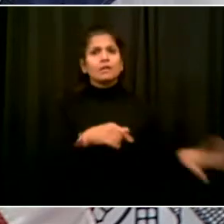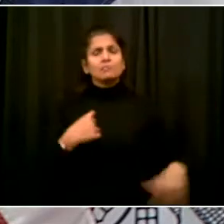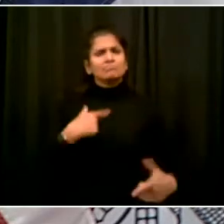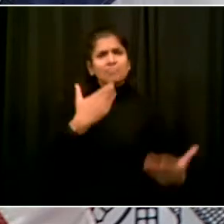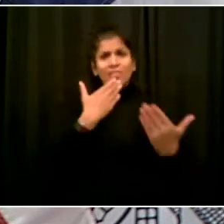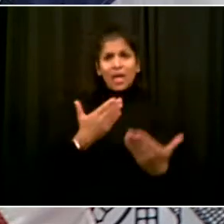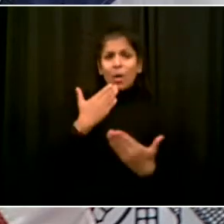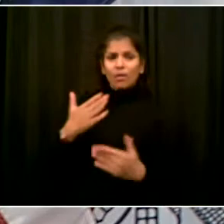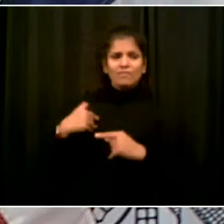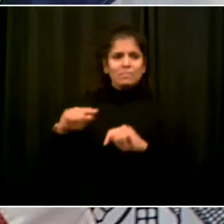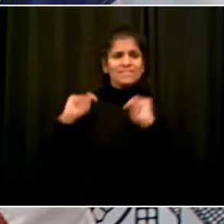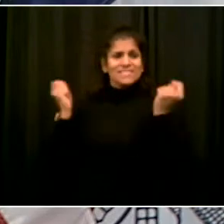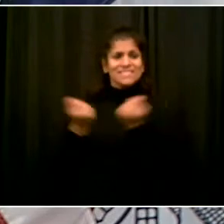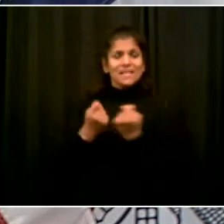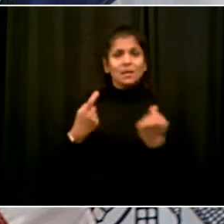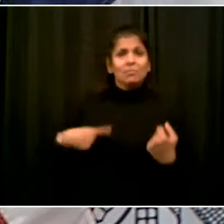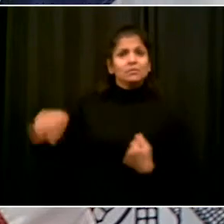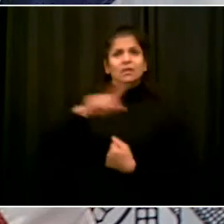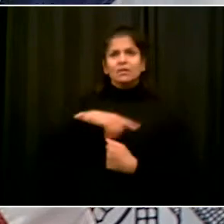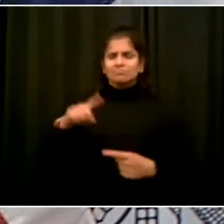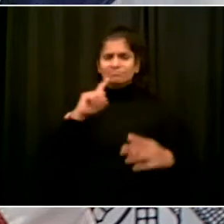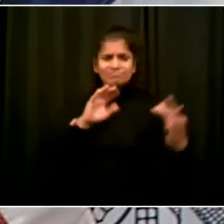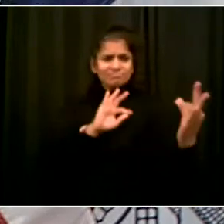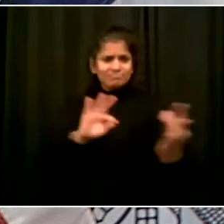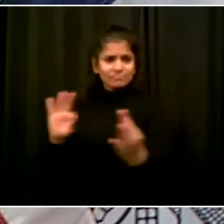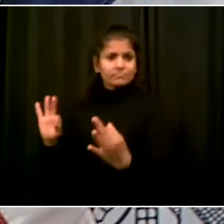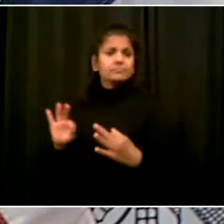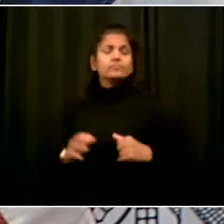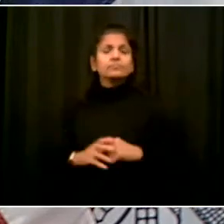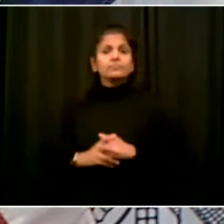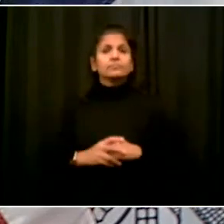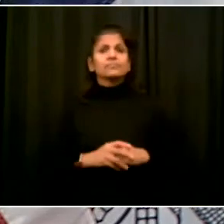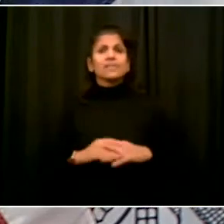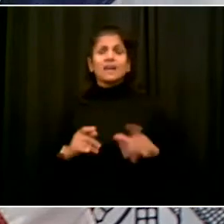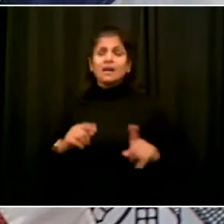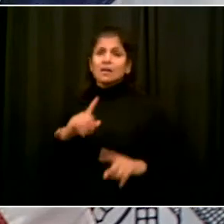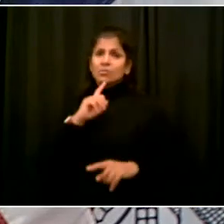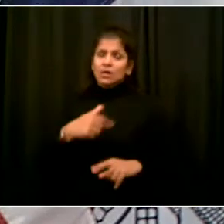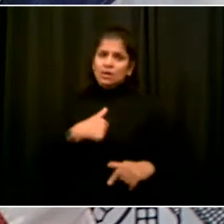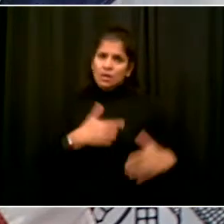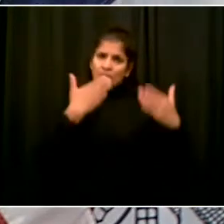EEERVYYNEO AND NEW YORKERS ON MY COLLEAGUESS BUT I'M REALLY